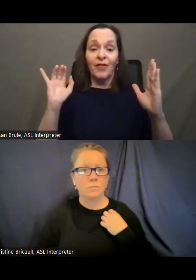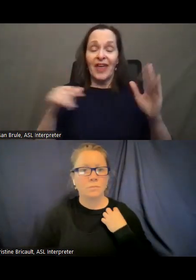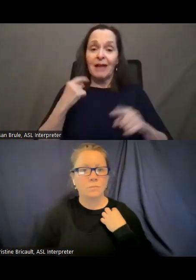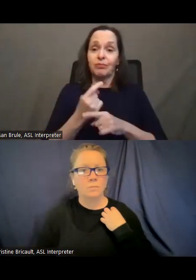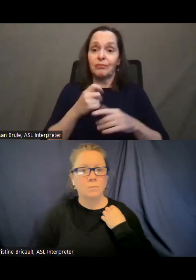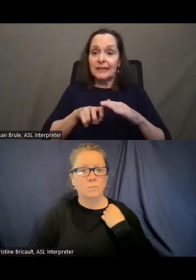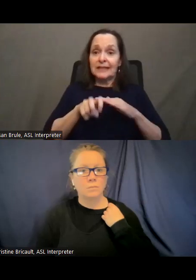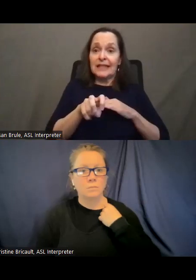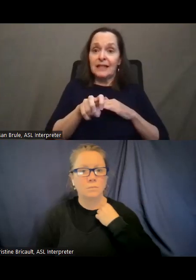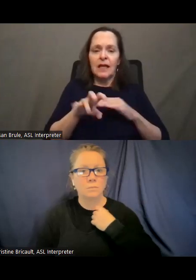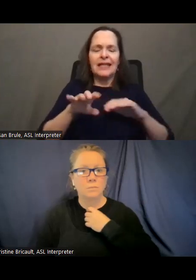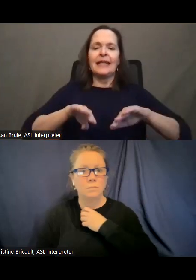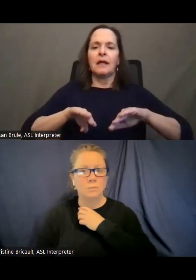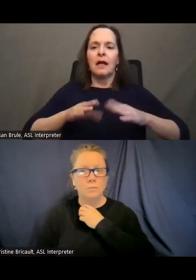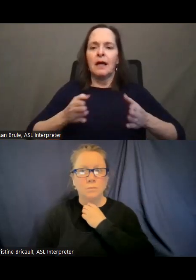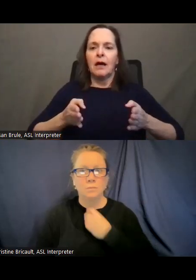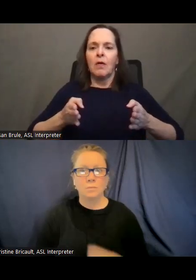it comfortably with their power wheelchair.